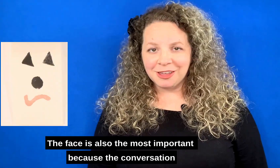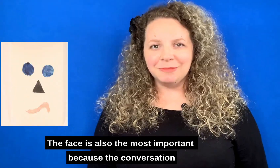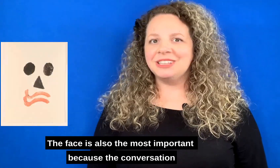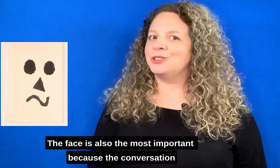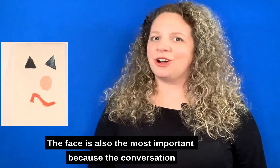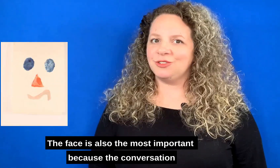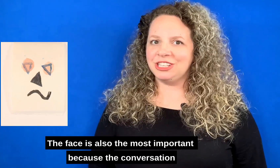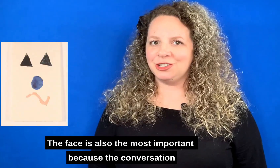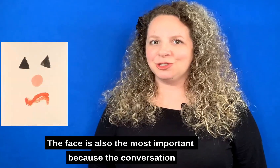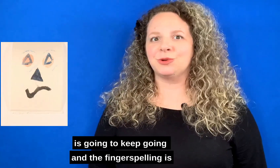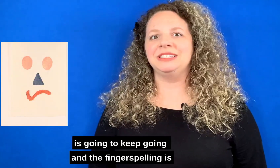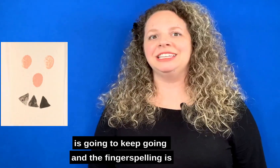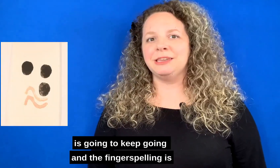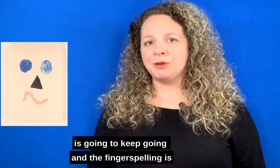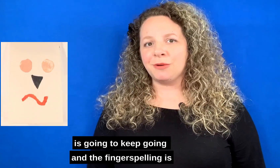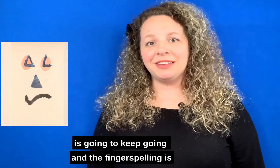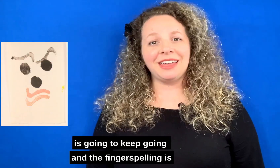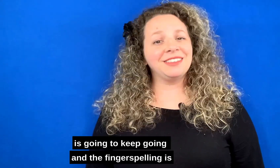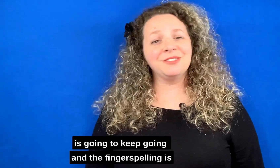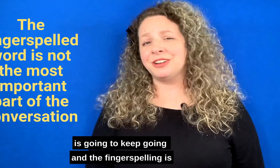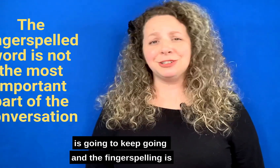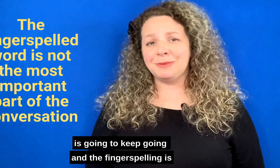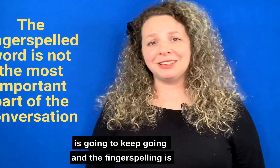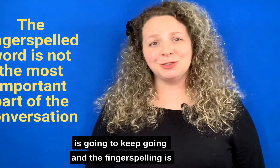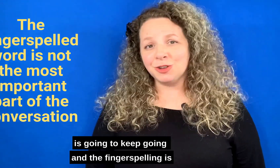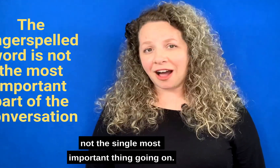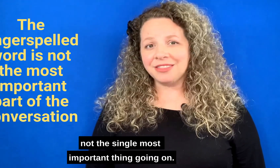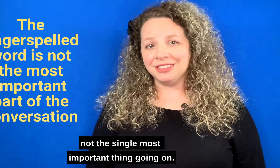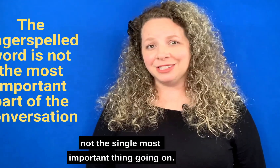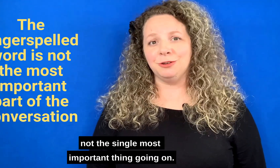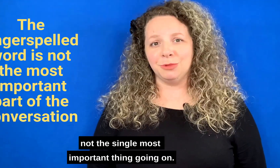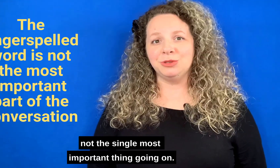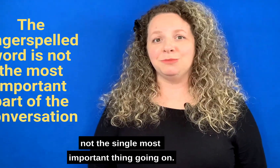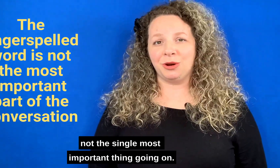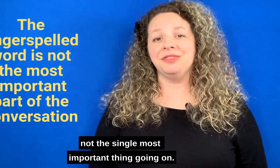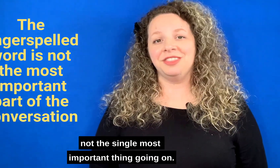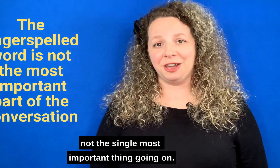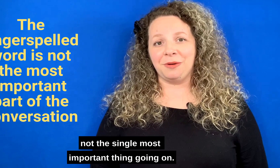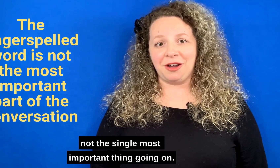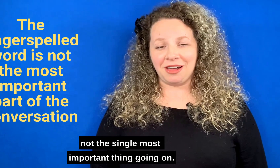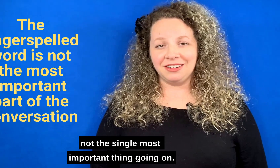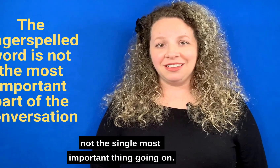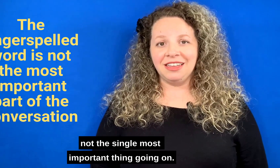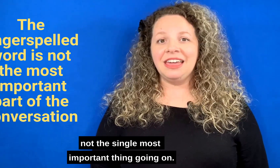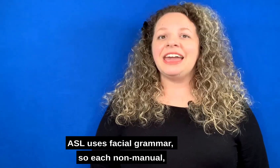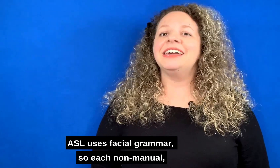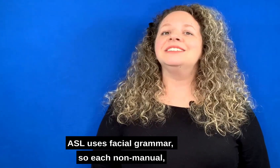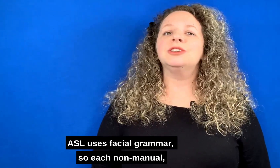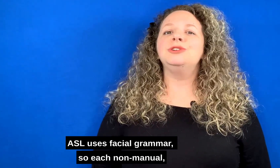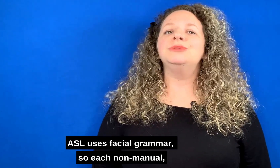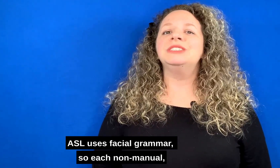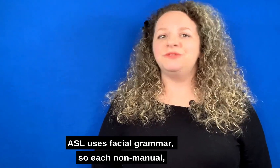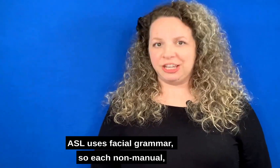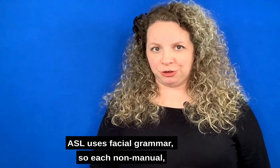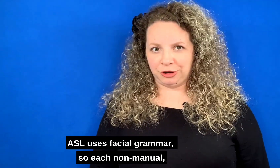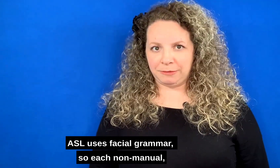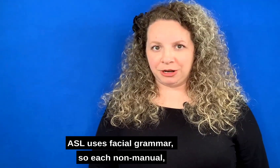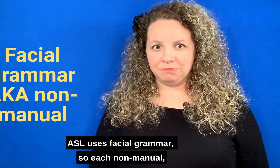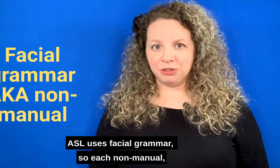because the conversation is going to keep going, and the fingerspelling is not the single most important thing going on. ASL uses facial grammar.